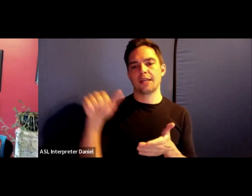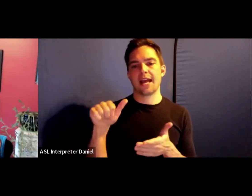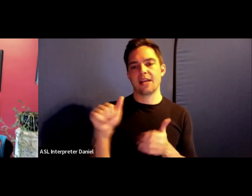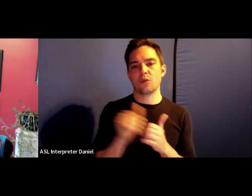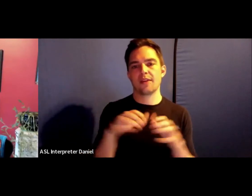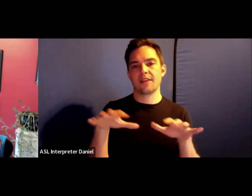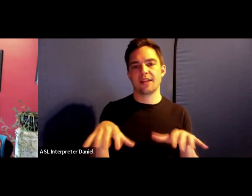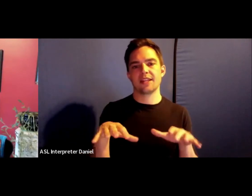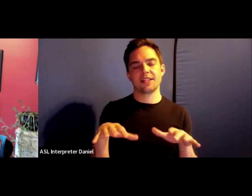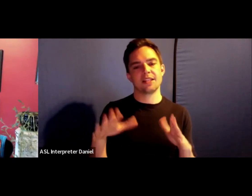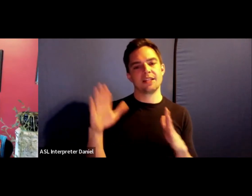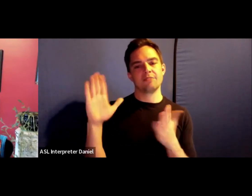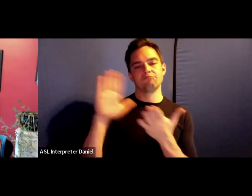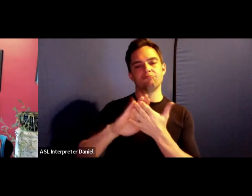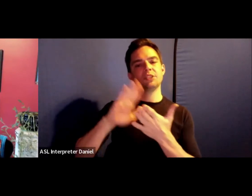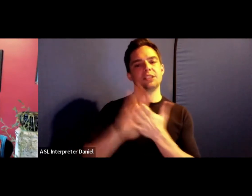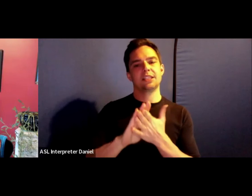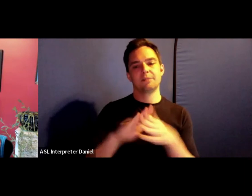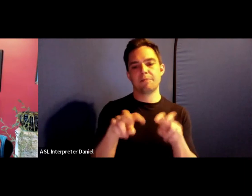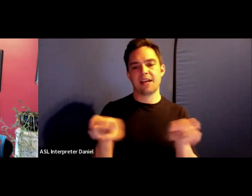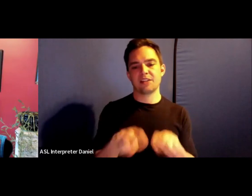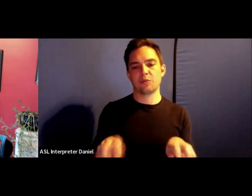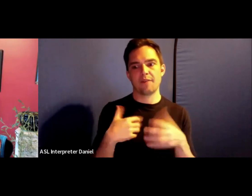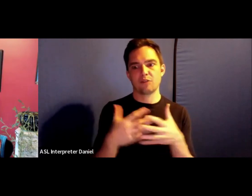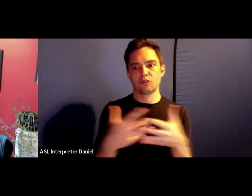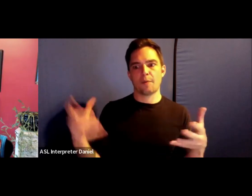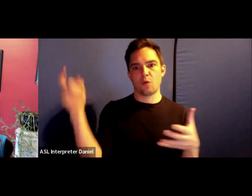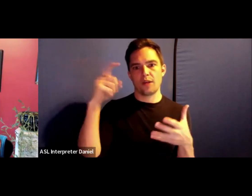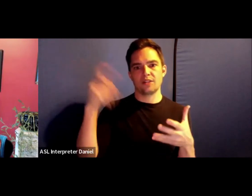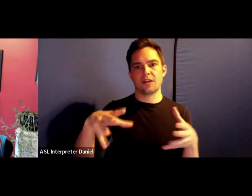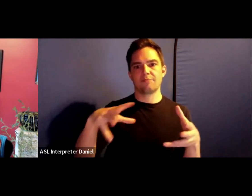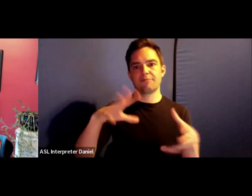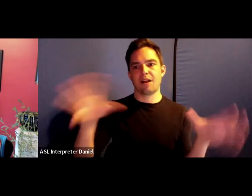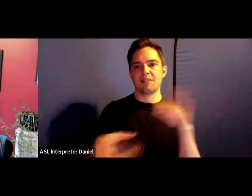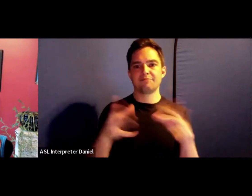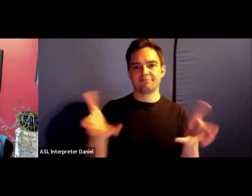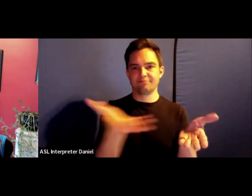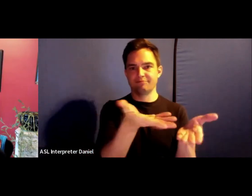esteemed panel. We have so much wisdom here. Thanks to those of